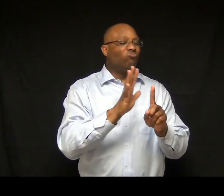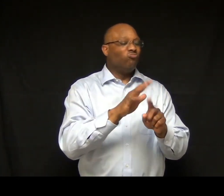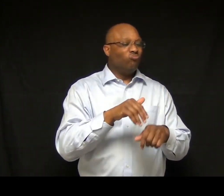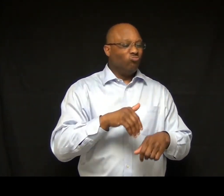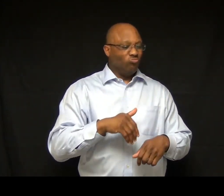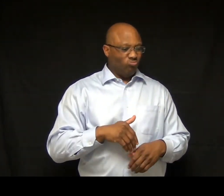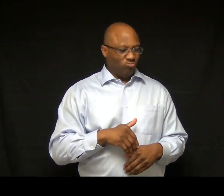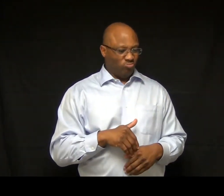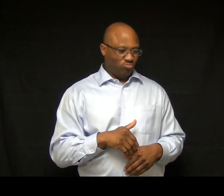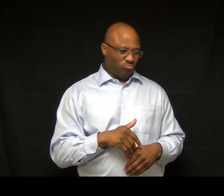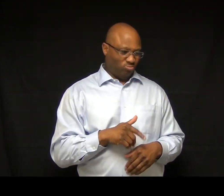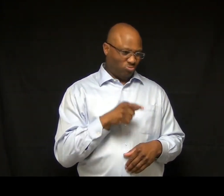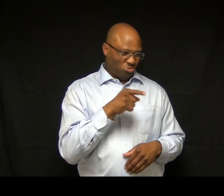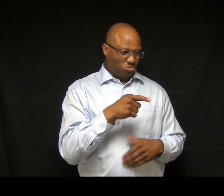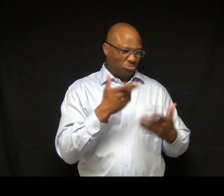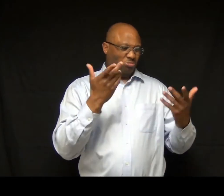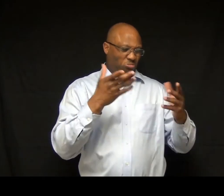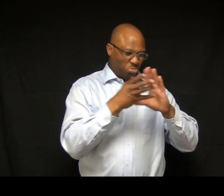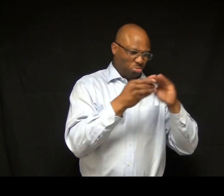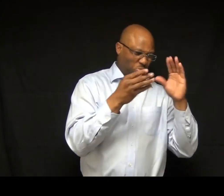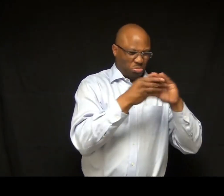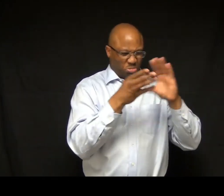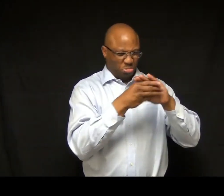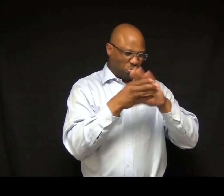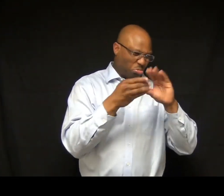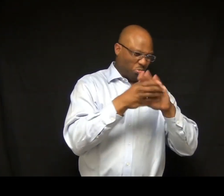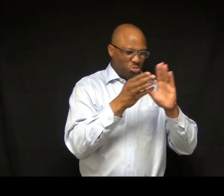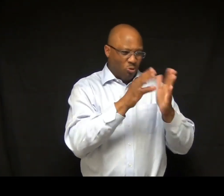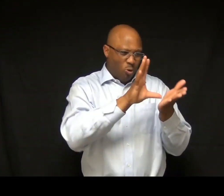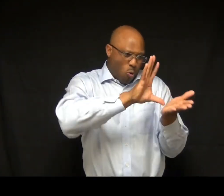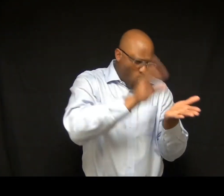Bullying may include